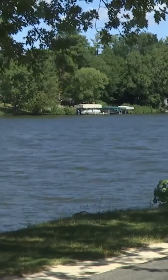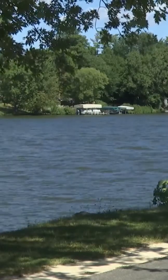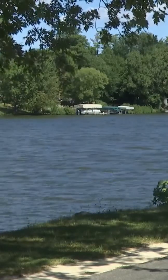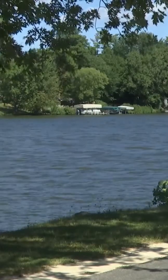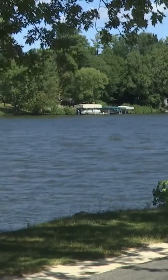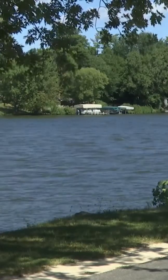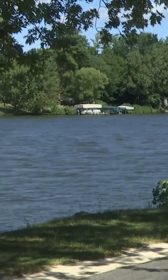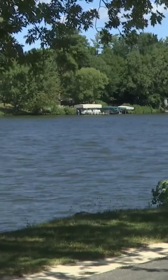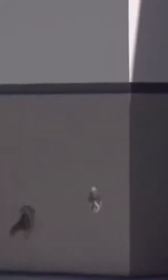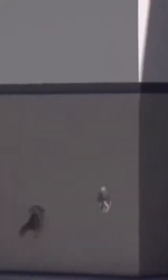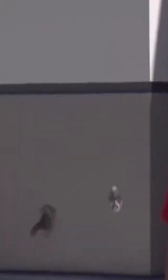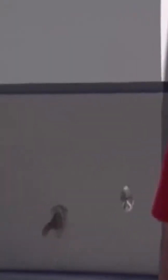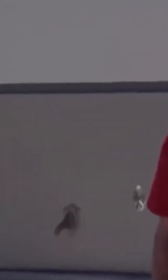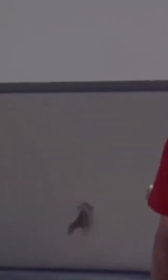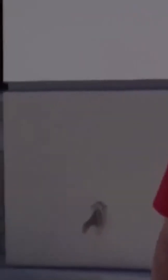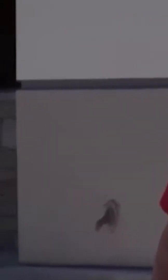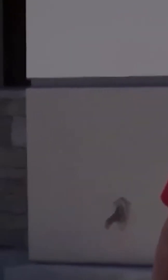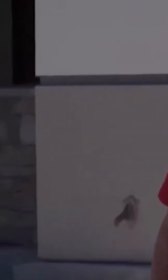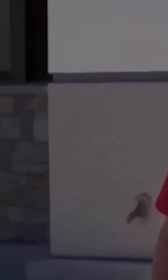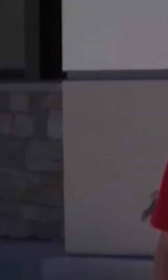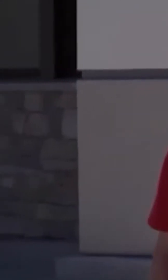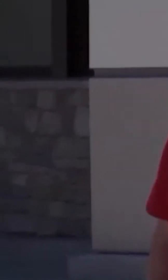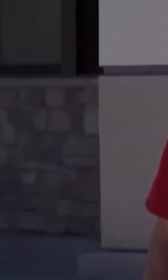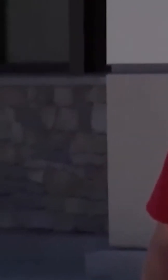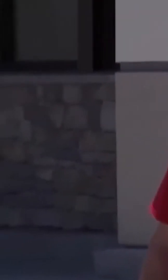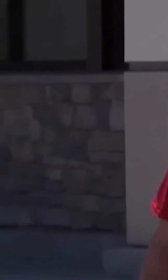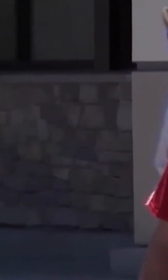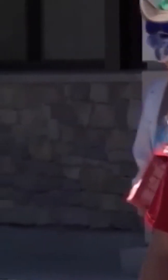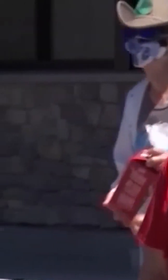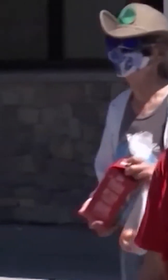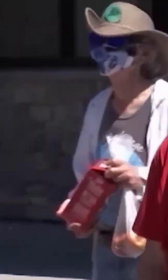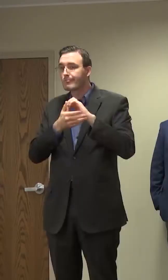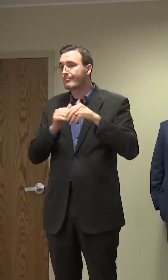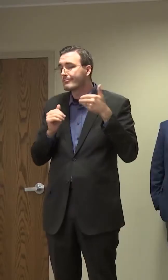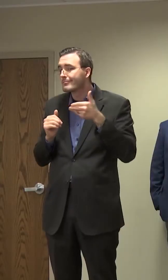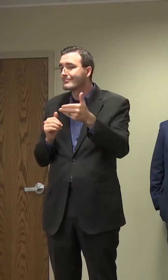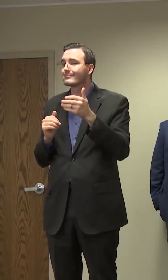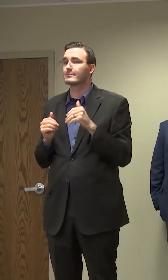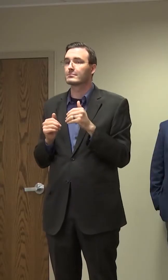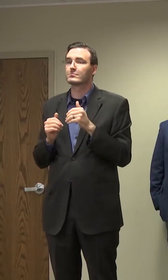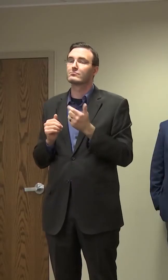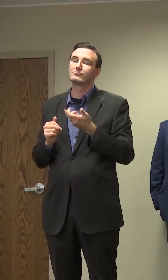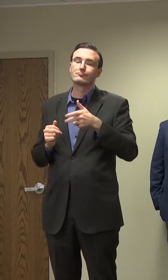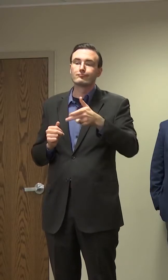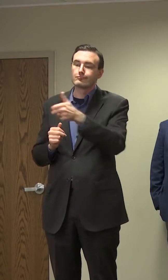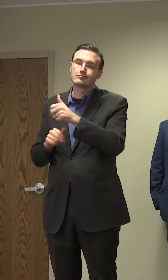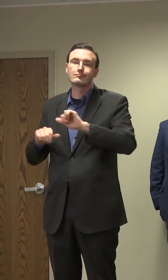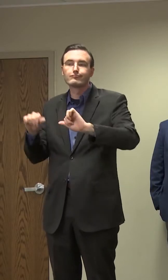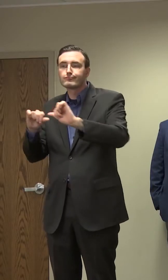point." Dr. Sandra Martell, DIrector, Winn. Co. Health Dept. "Wash your hands frequently, sanitize surfaces, and remember to enjoy this time in our